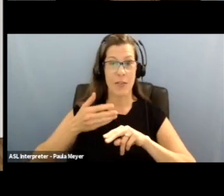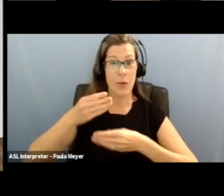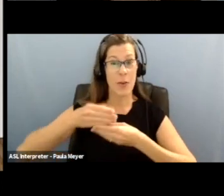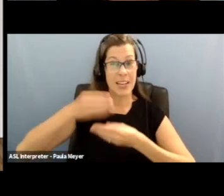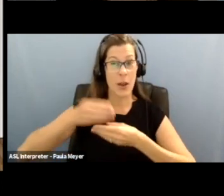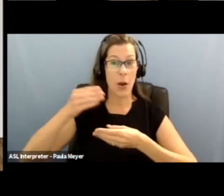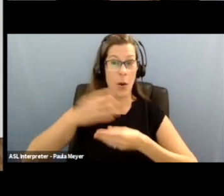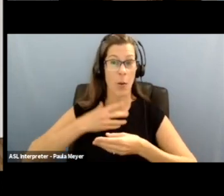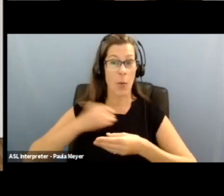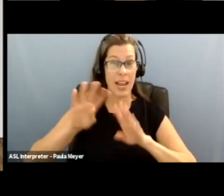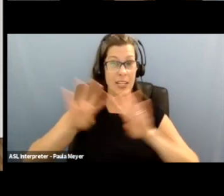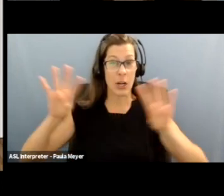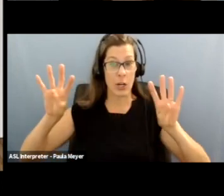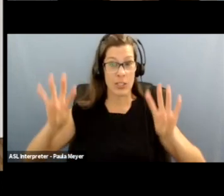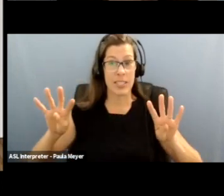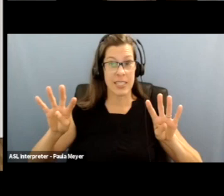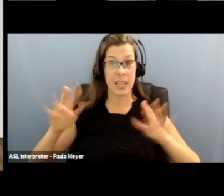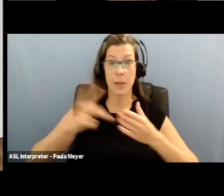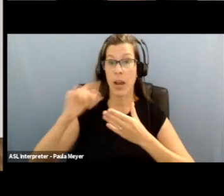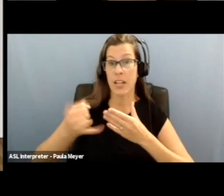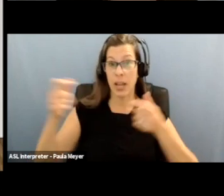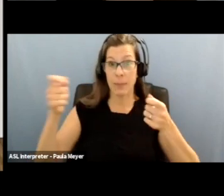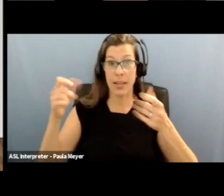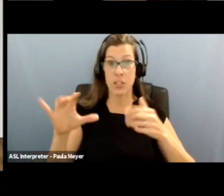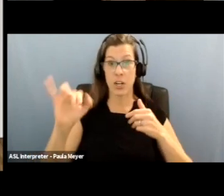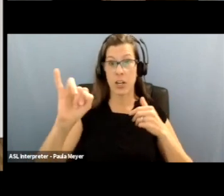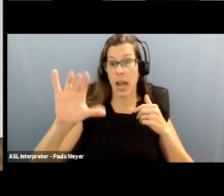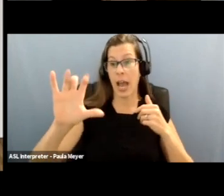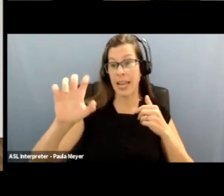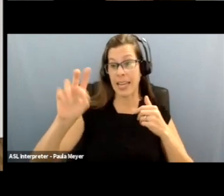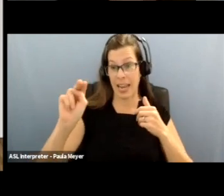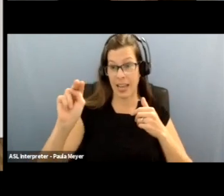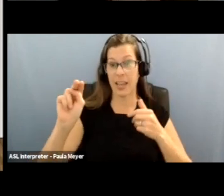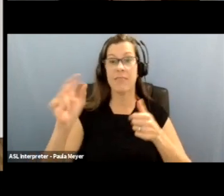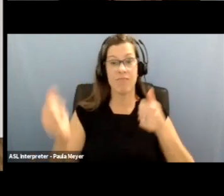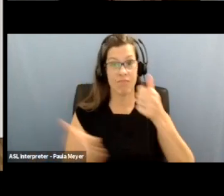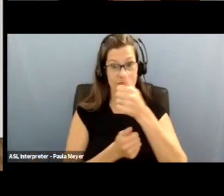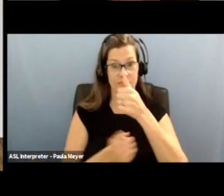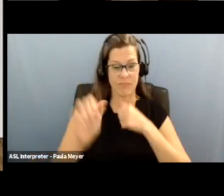I'm the project manager for ICAN, a steering committee member of CCAC and the Director of Production